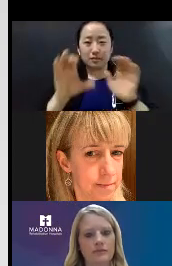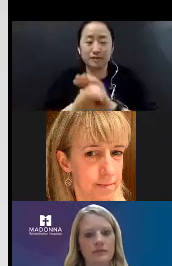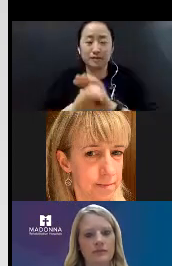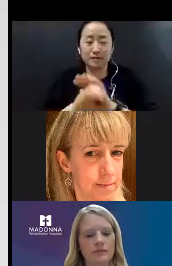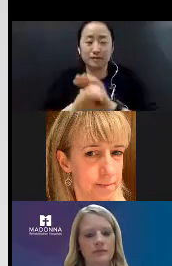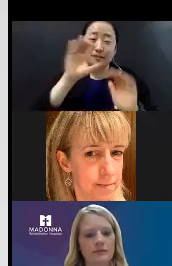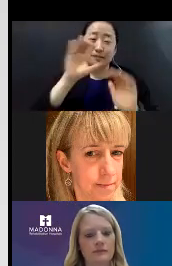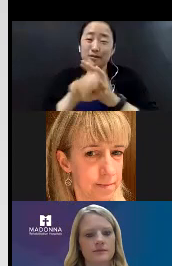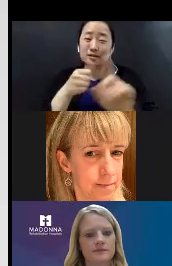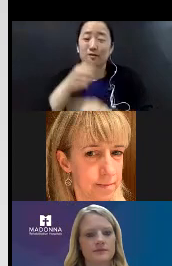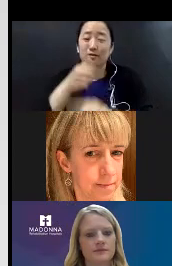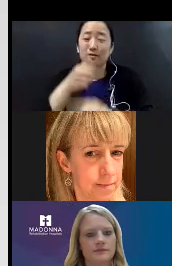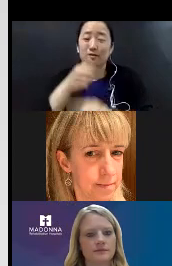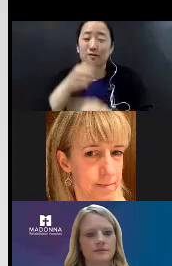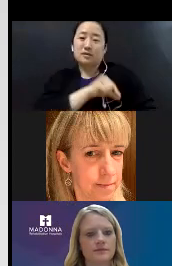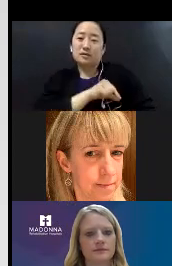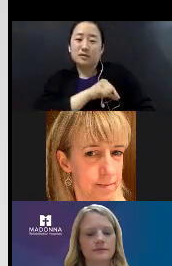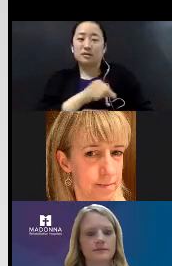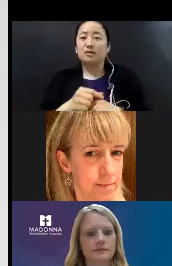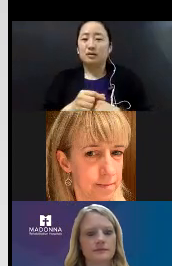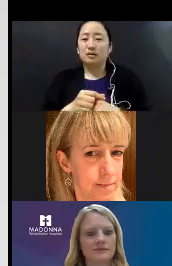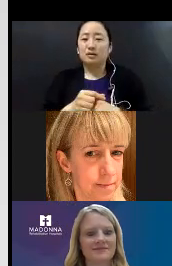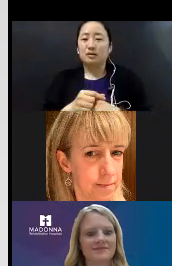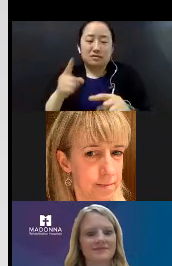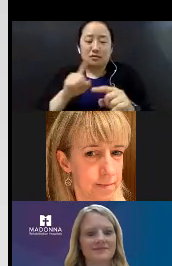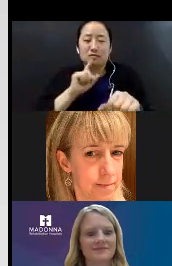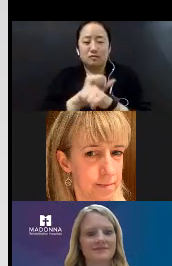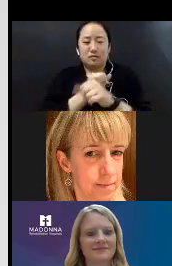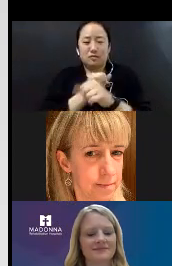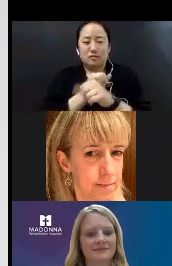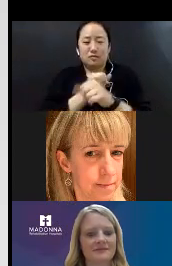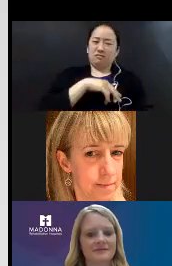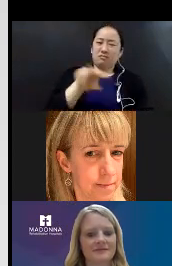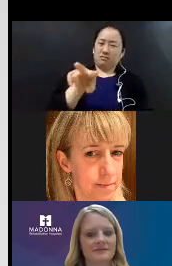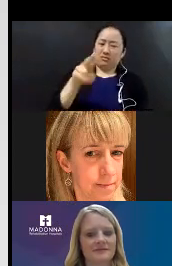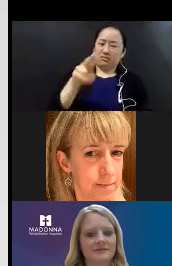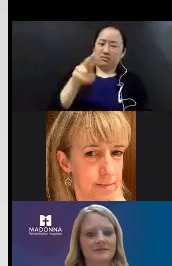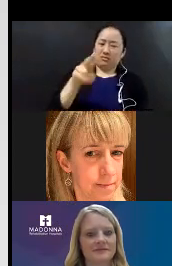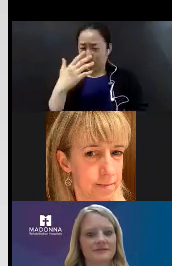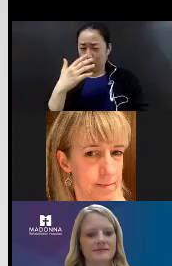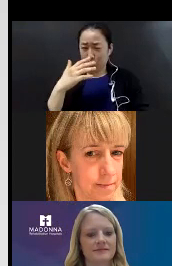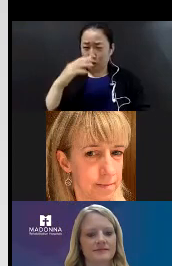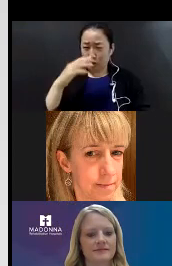JUST ARE SO BLURRY YOU CAN'T TELL WHAT IS THE SHADOW AND WHAT IS THE BARRIER.